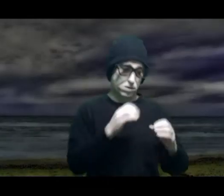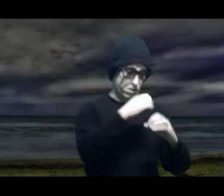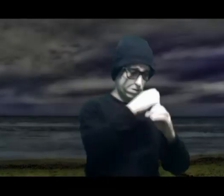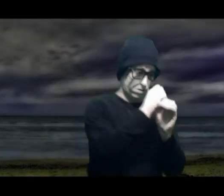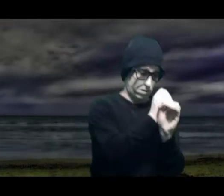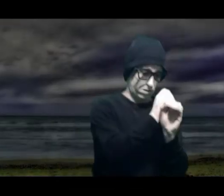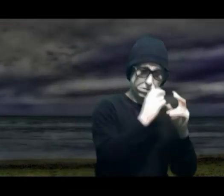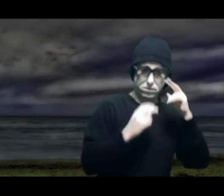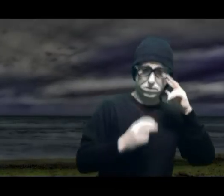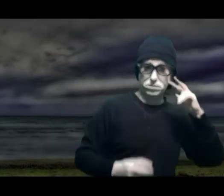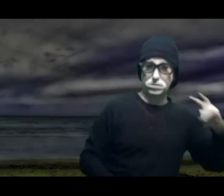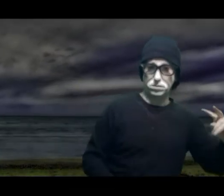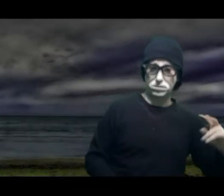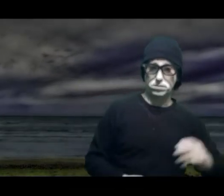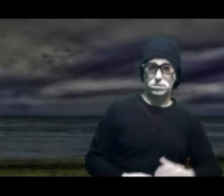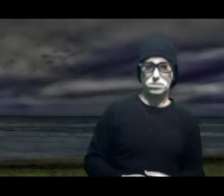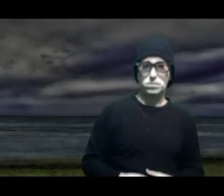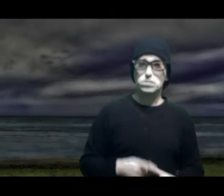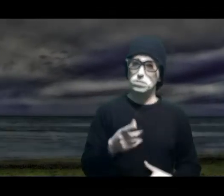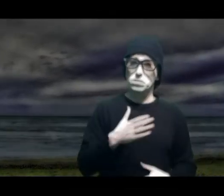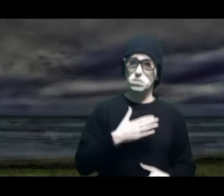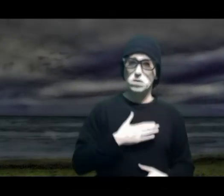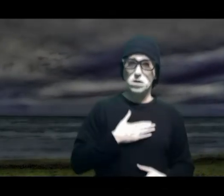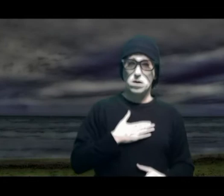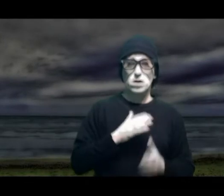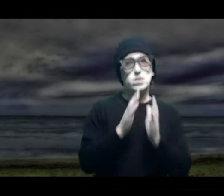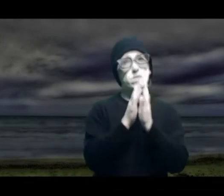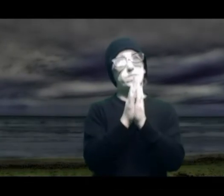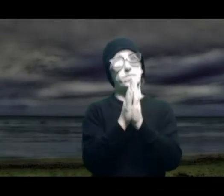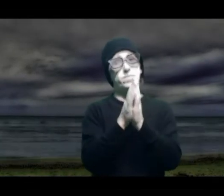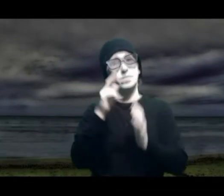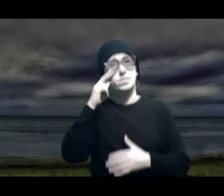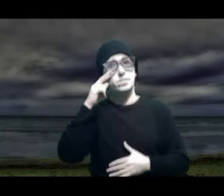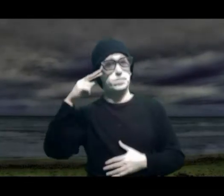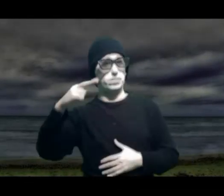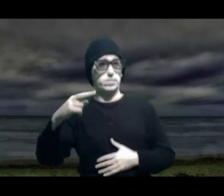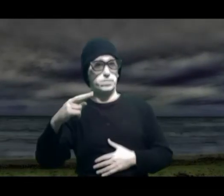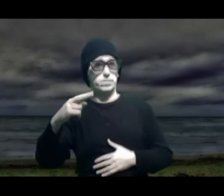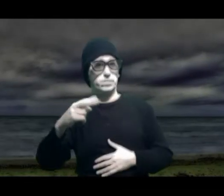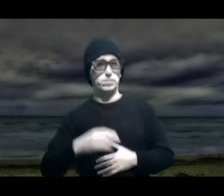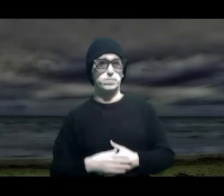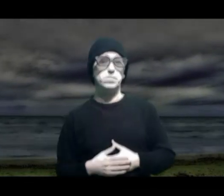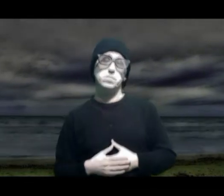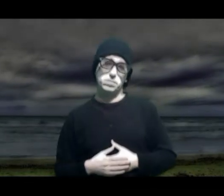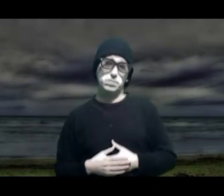Thats the scientific perspective.